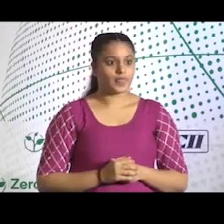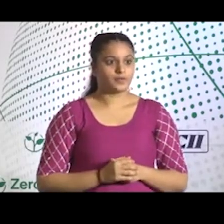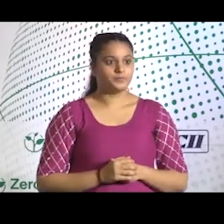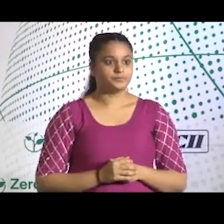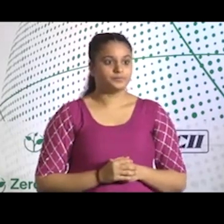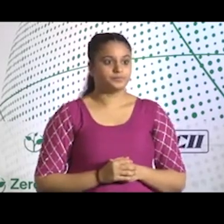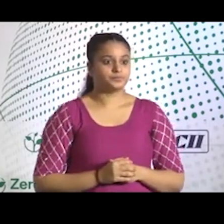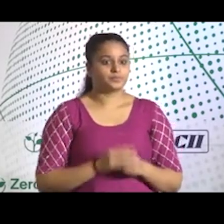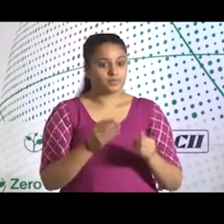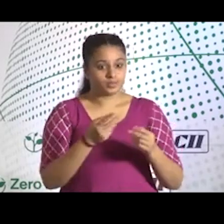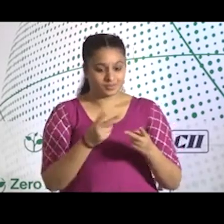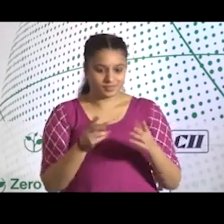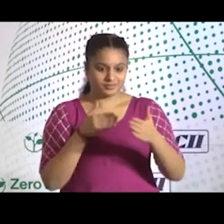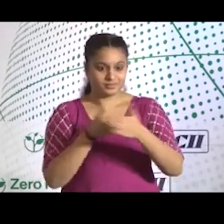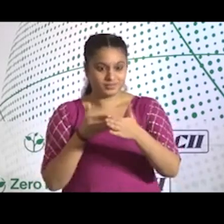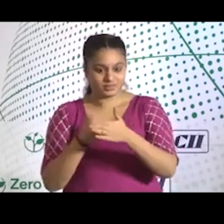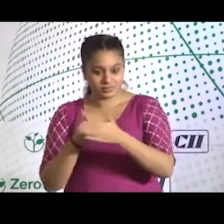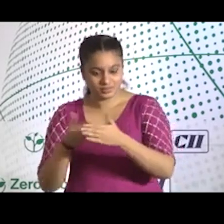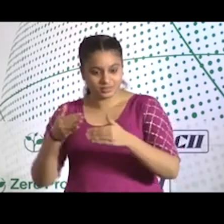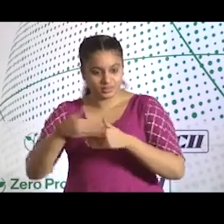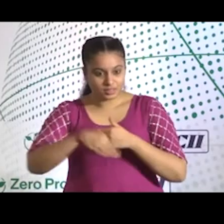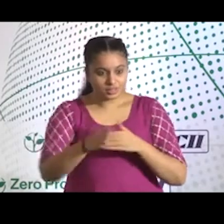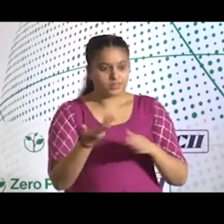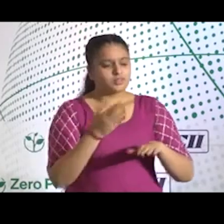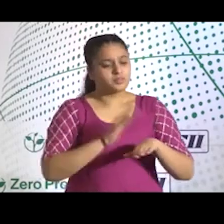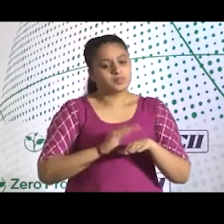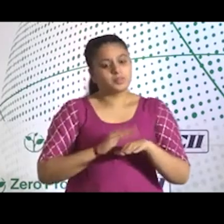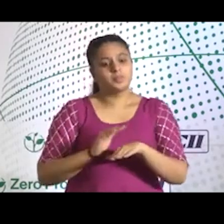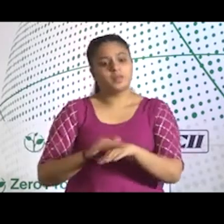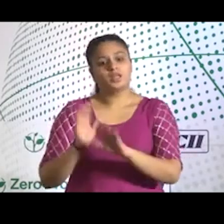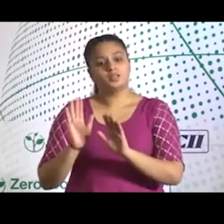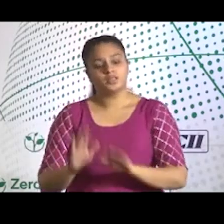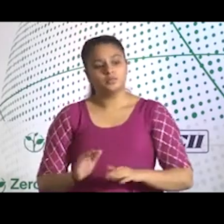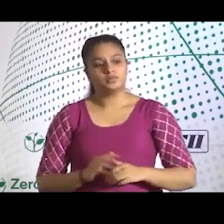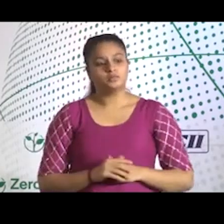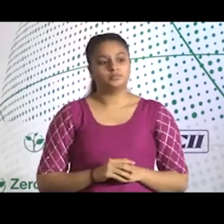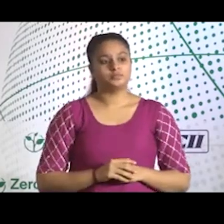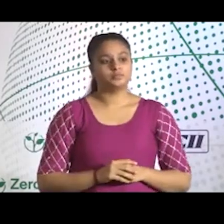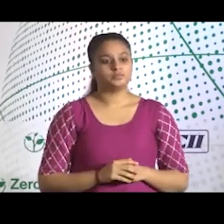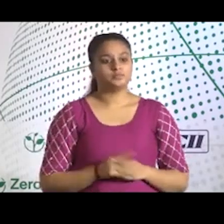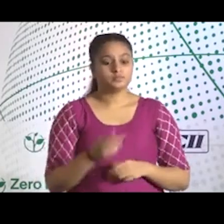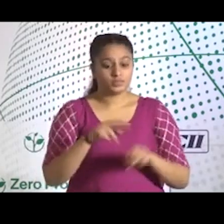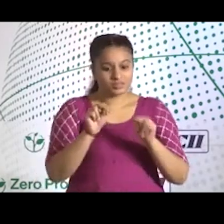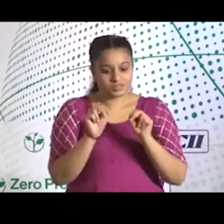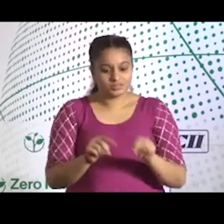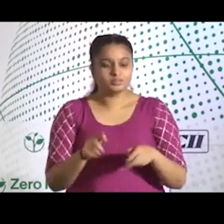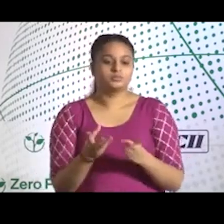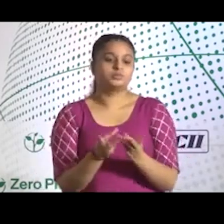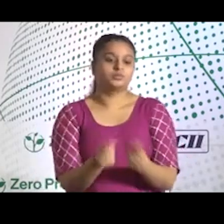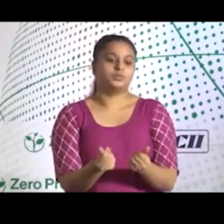are the challenges I continue to experience and which need to be bridged through.